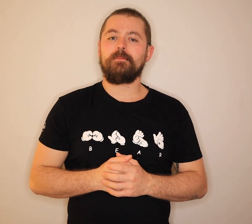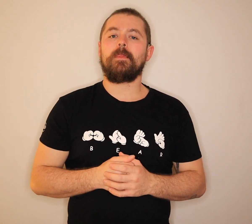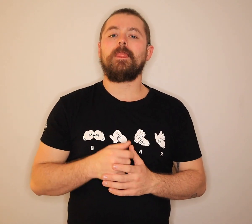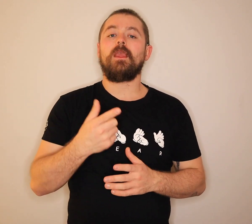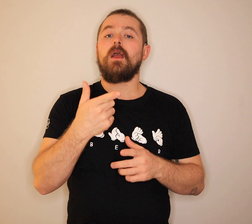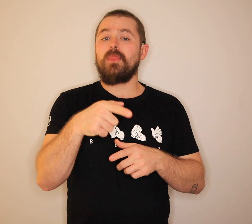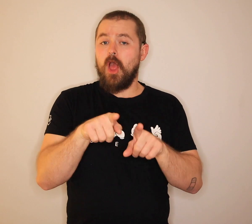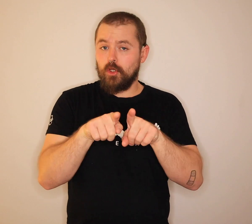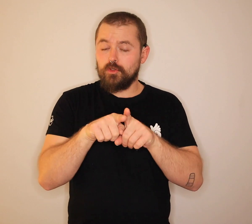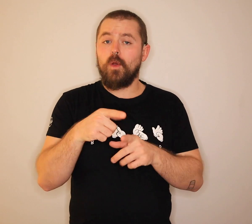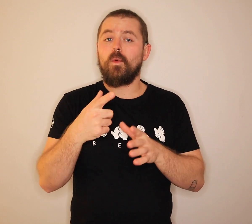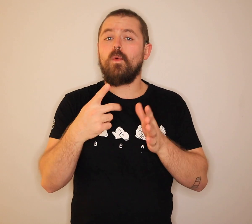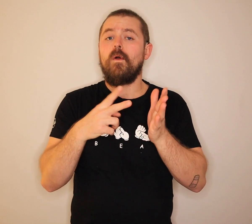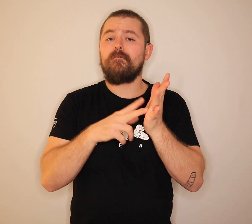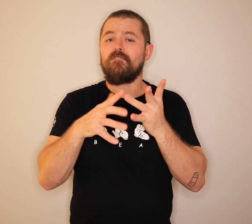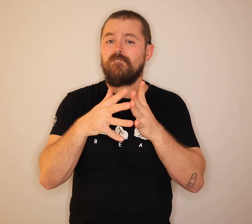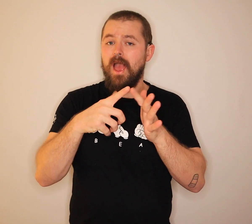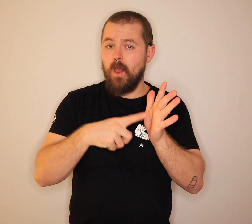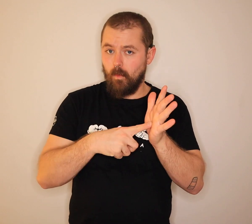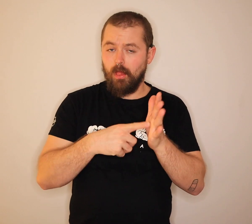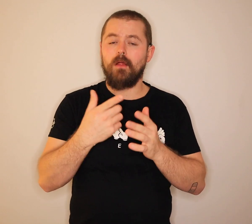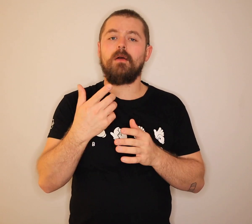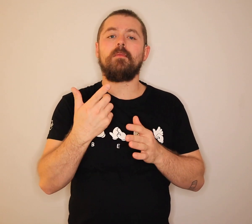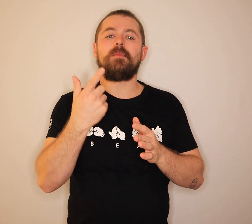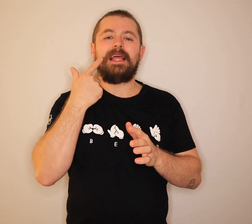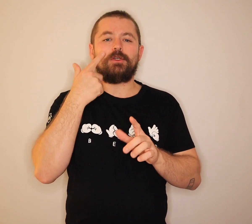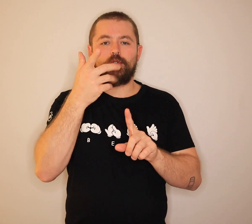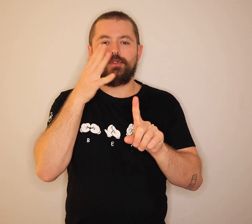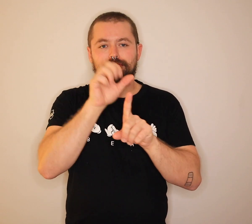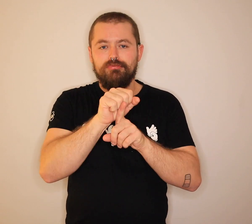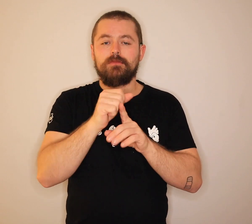There are also vowels which are easy to identify: